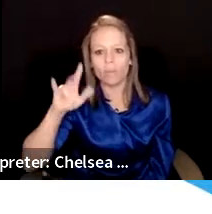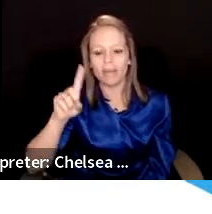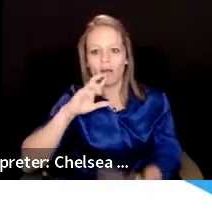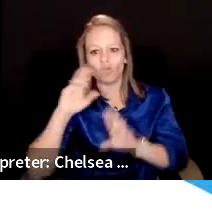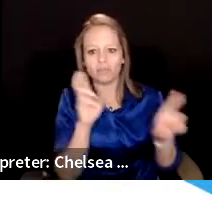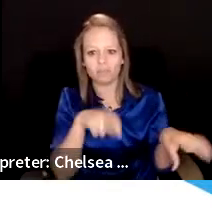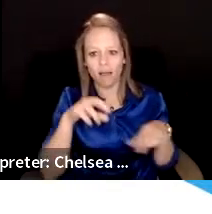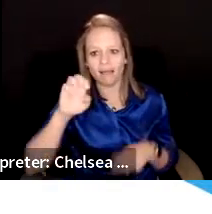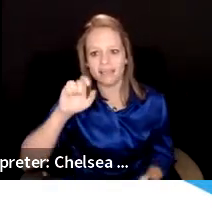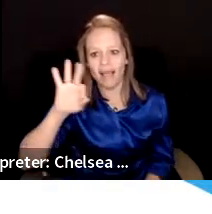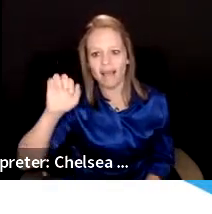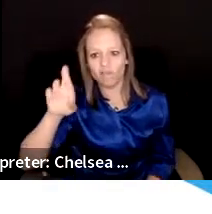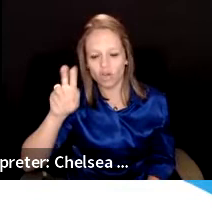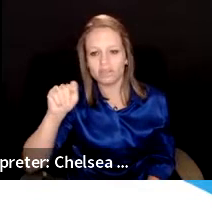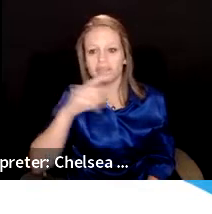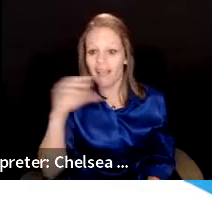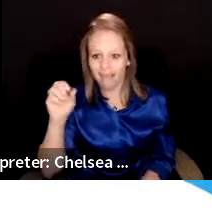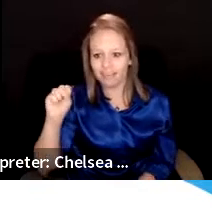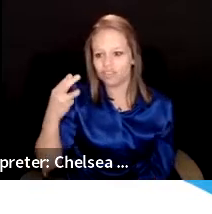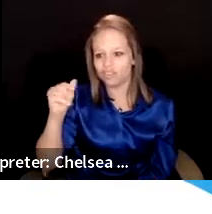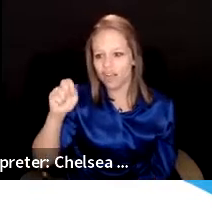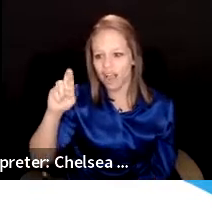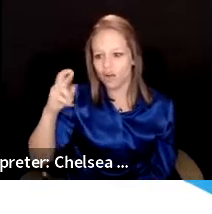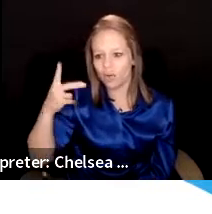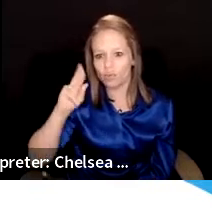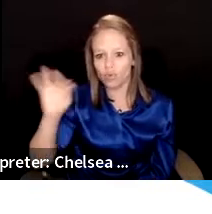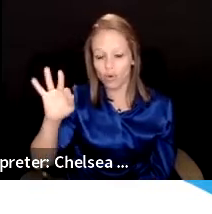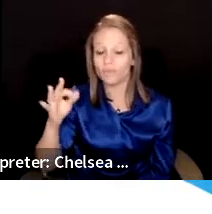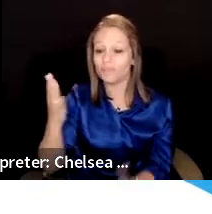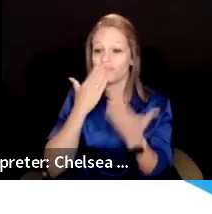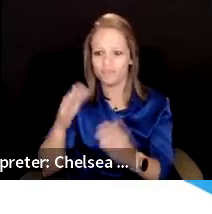to you and part of the opioid response effort and shatterproof